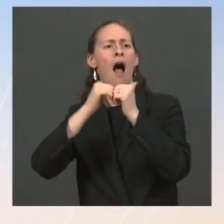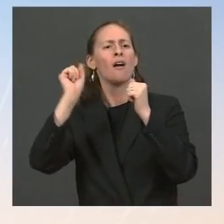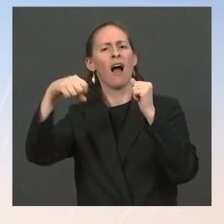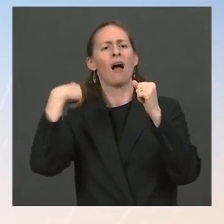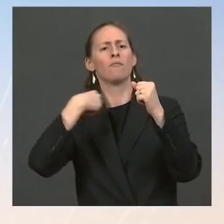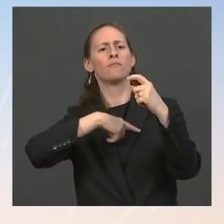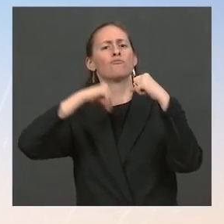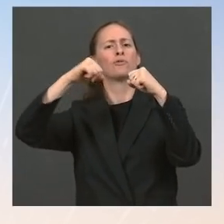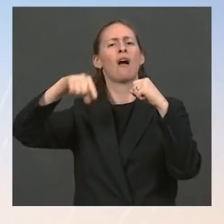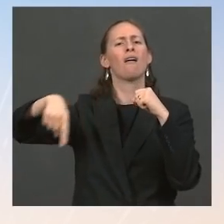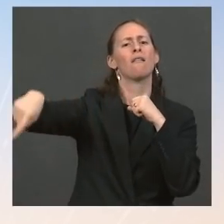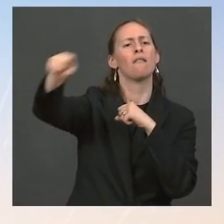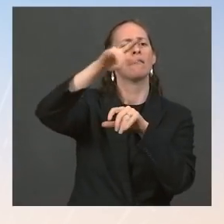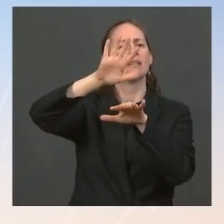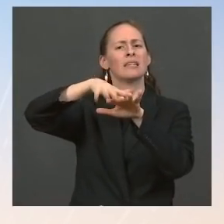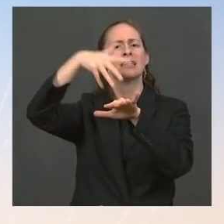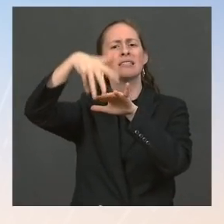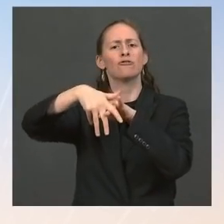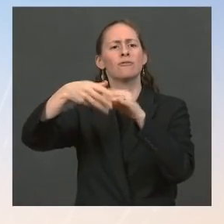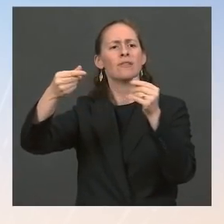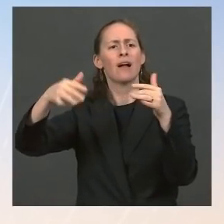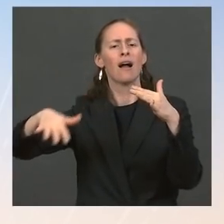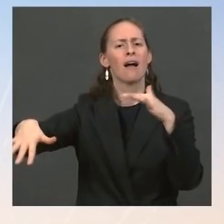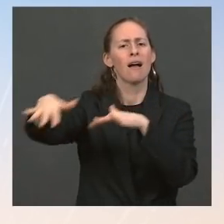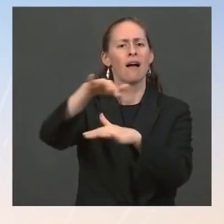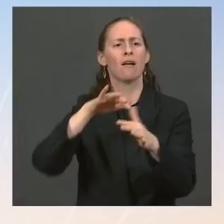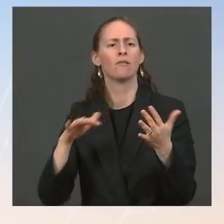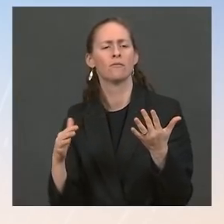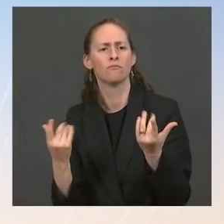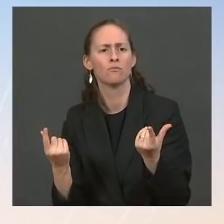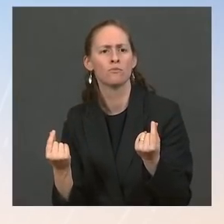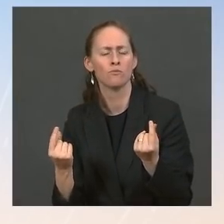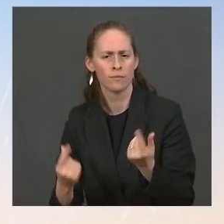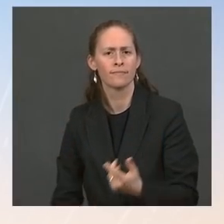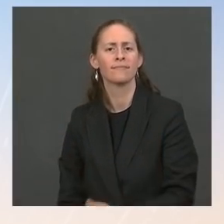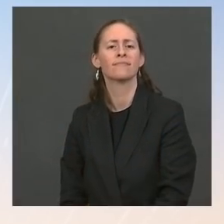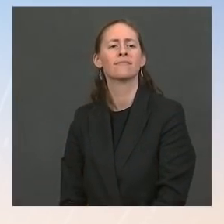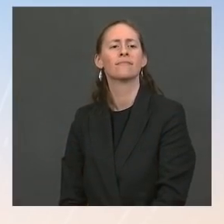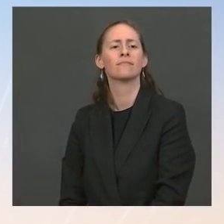the U.S. government will open up for auction many, many acres --